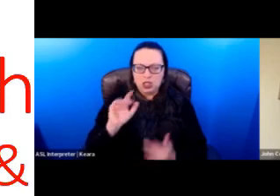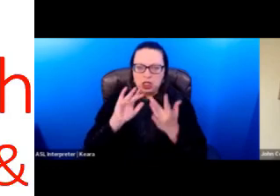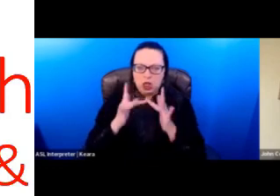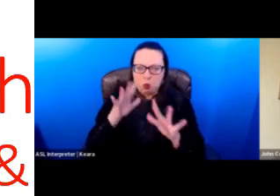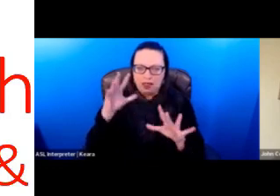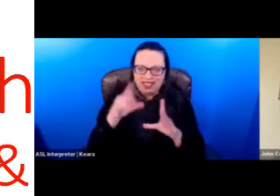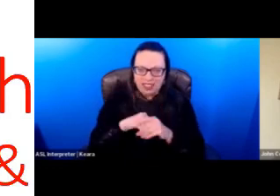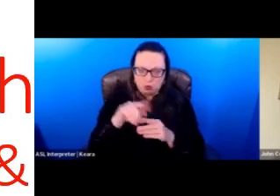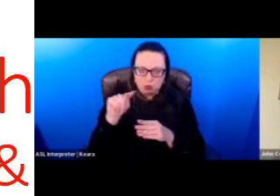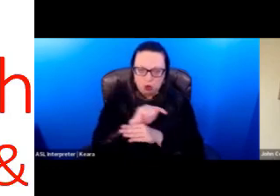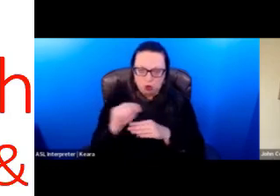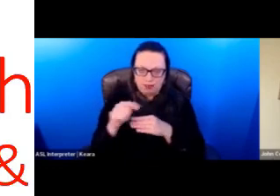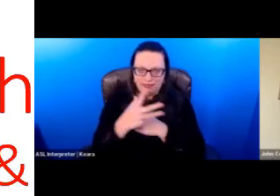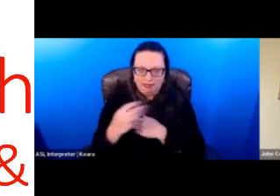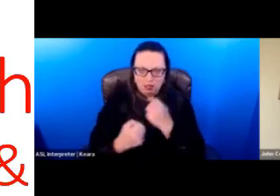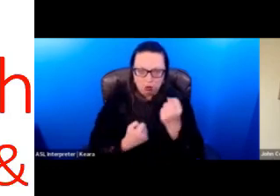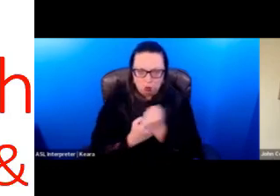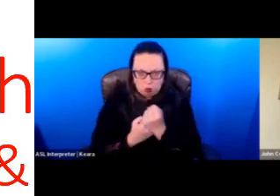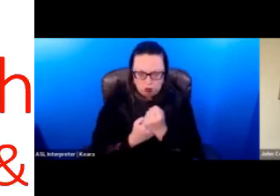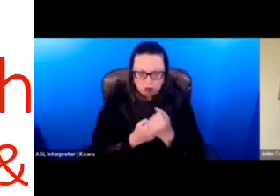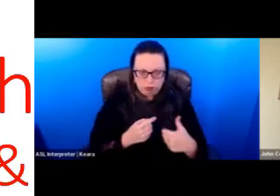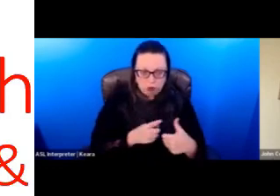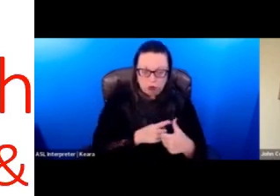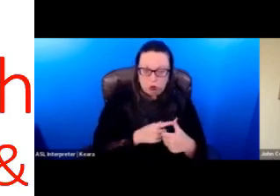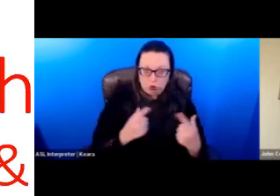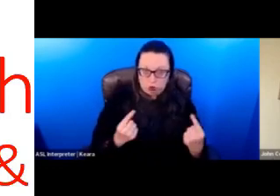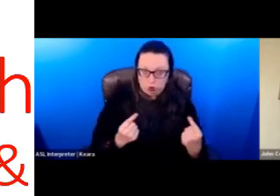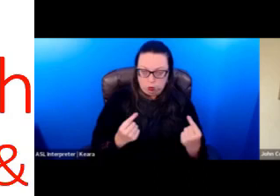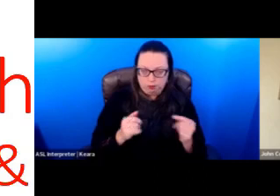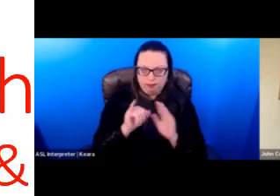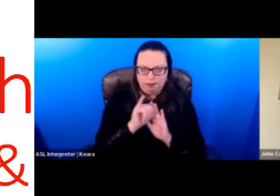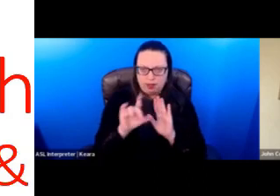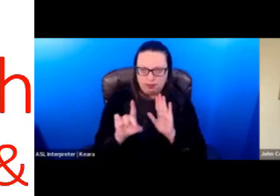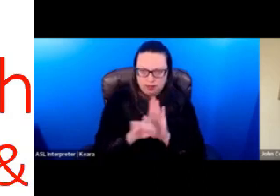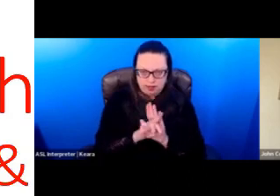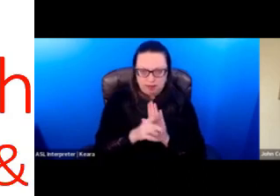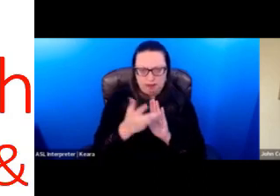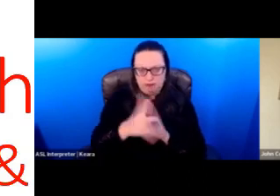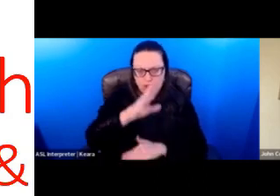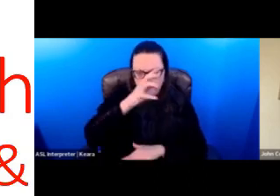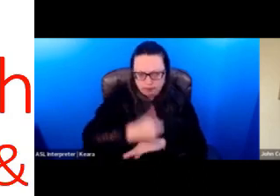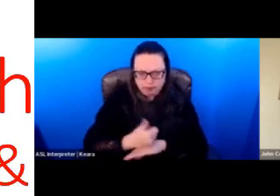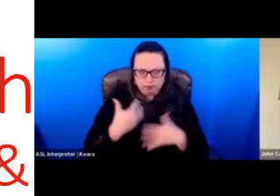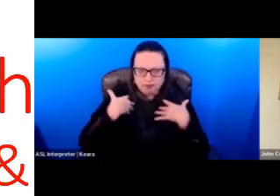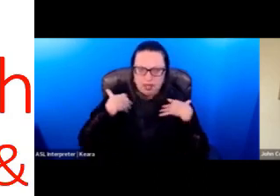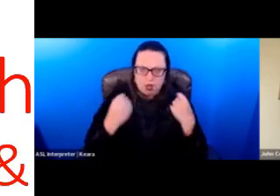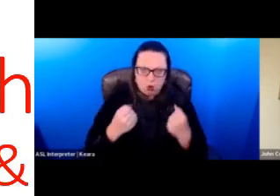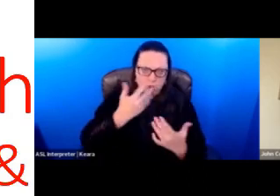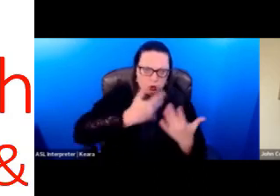Support. And then the first step is we try to identify existing healthcare or social service systems that are serving persons